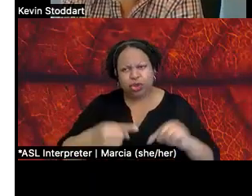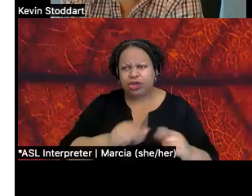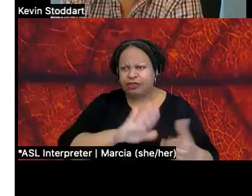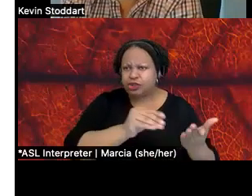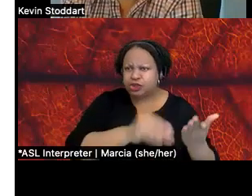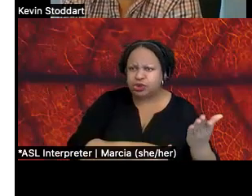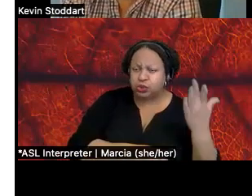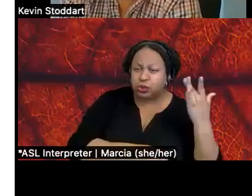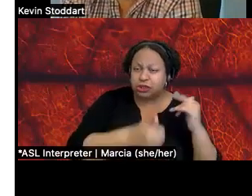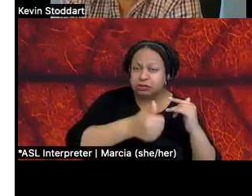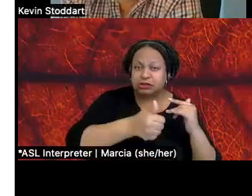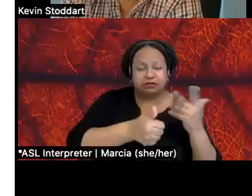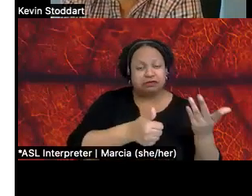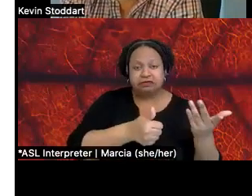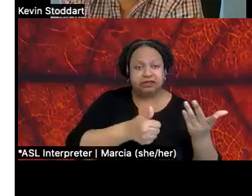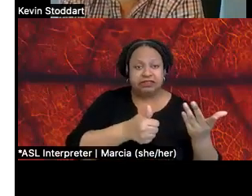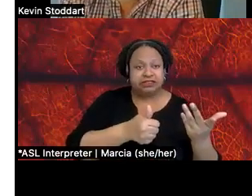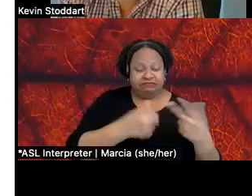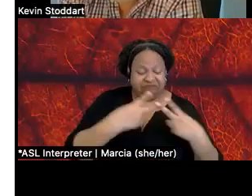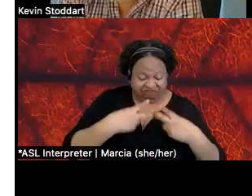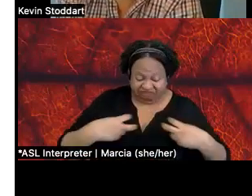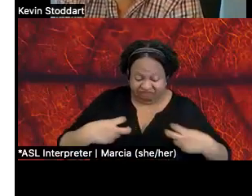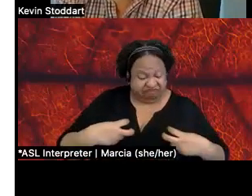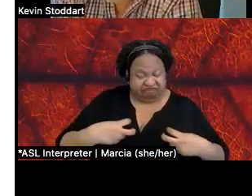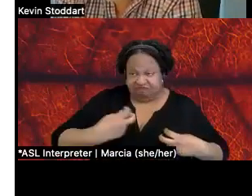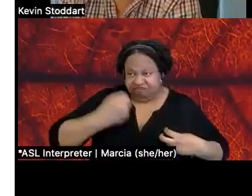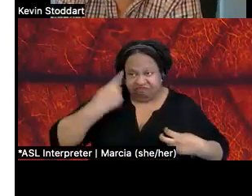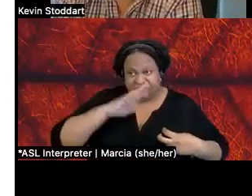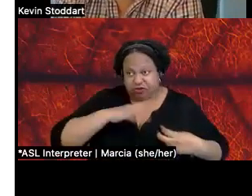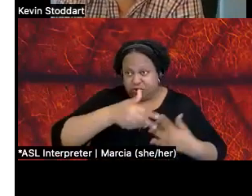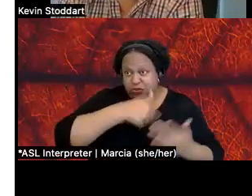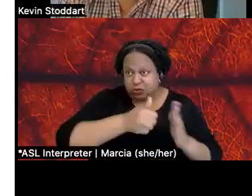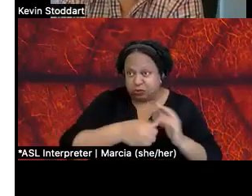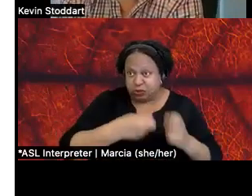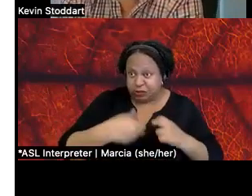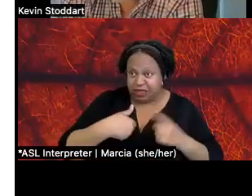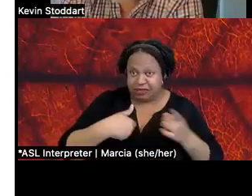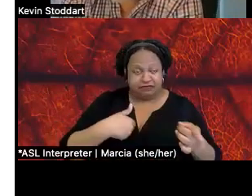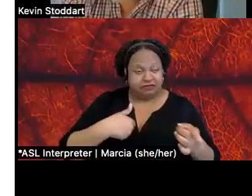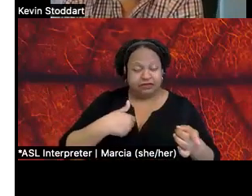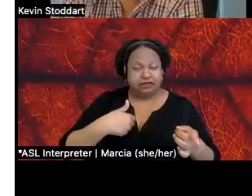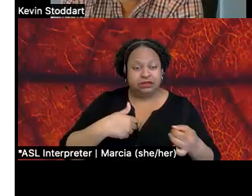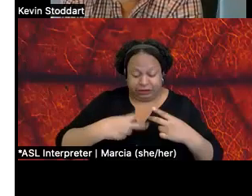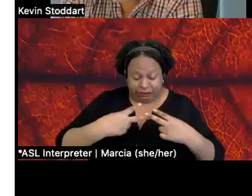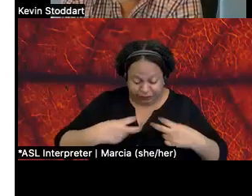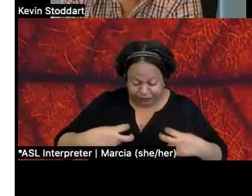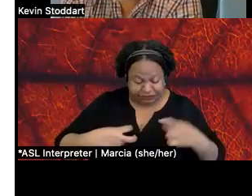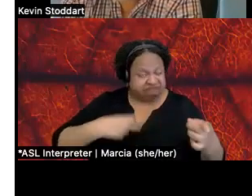to some of their social problems, naive about how to fix them or remediate them.